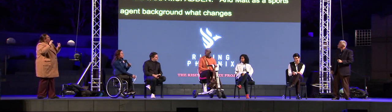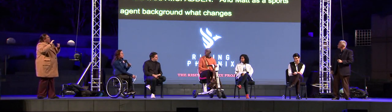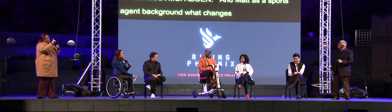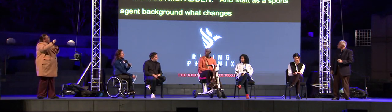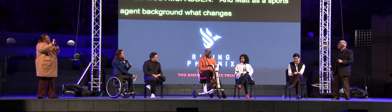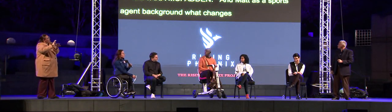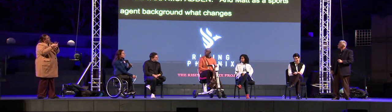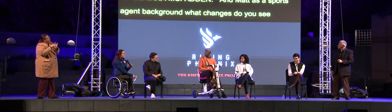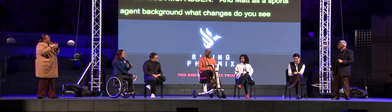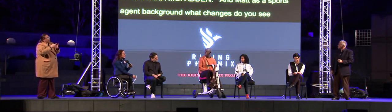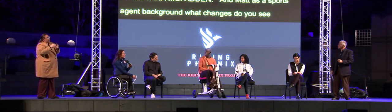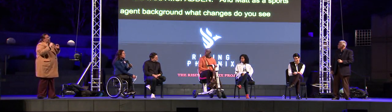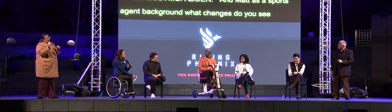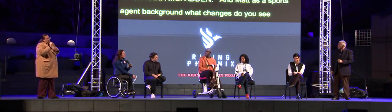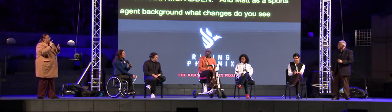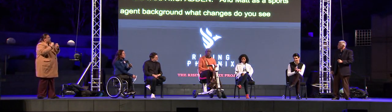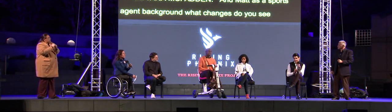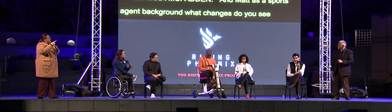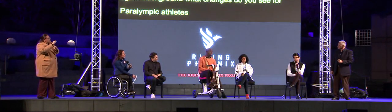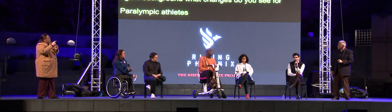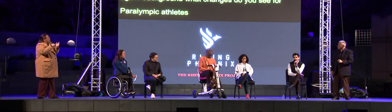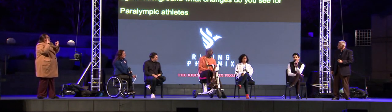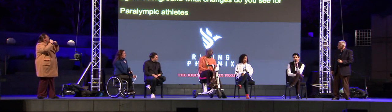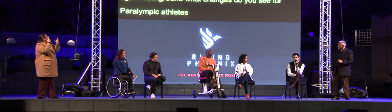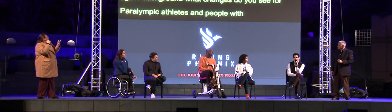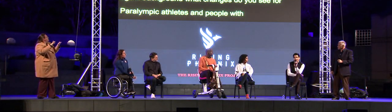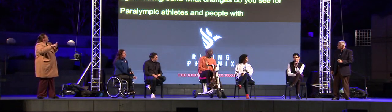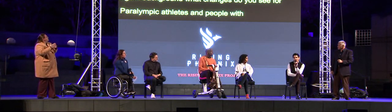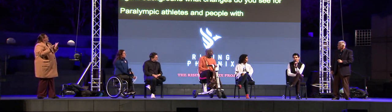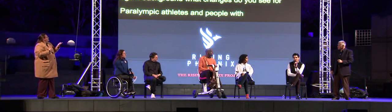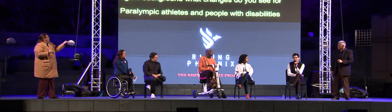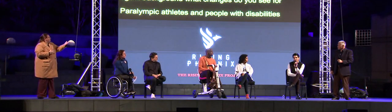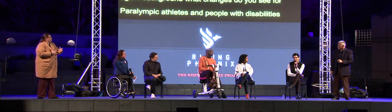and for people with disabilities in this community?